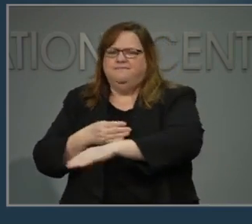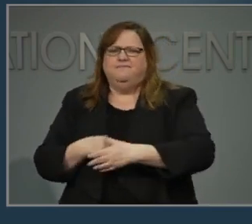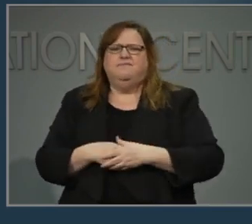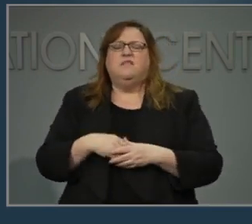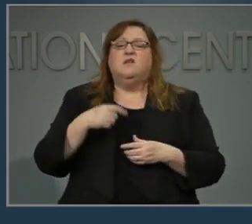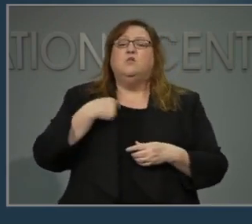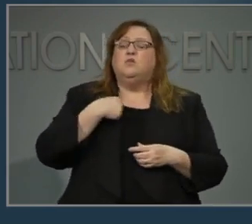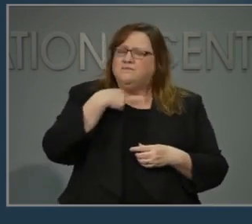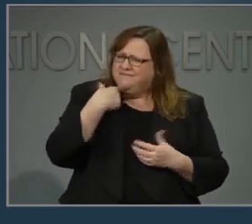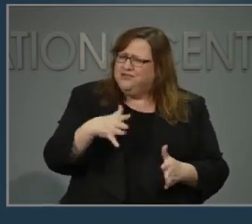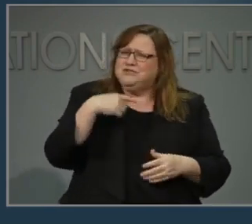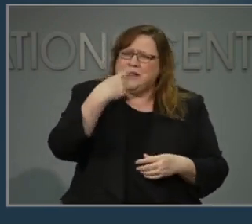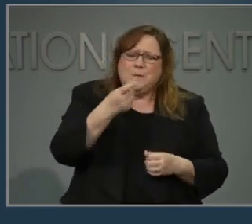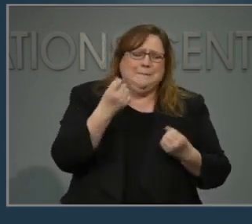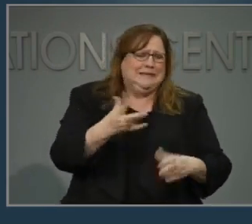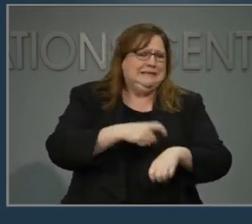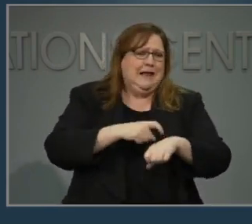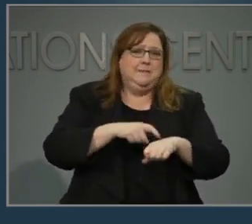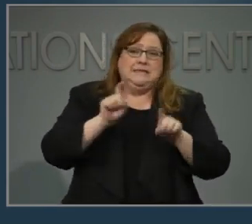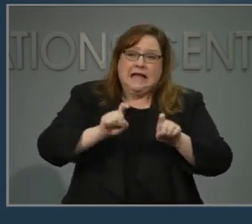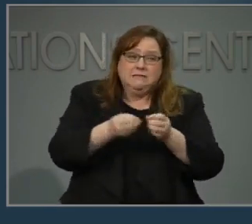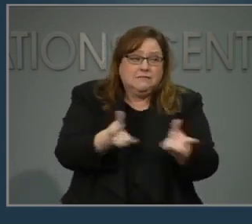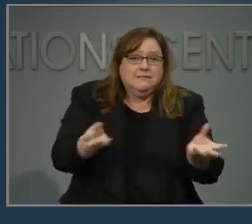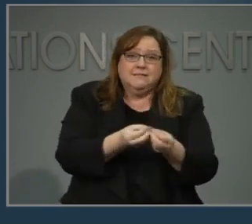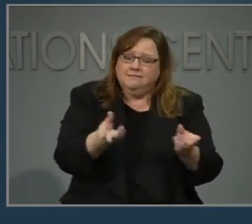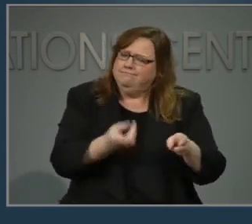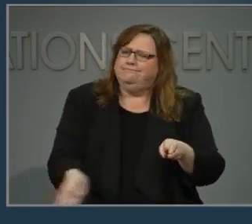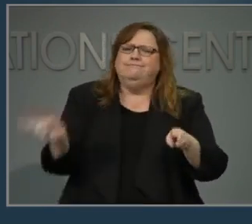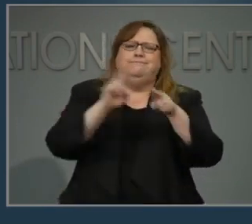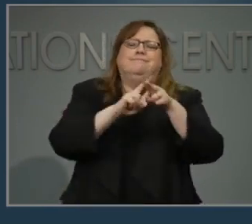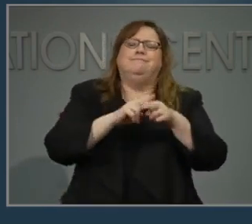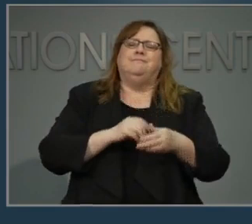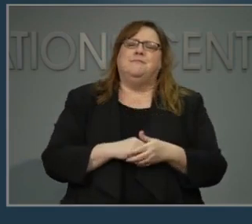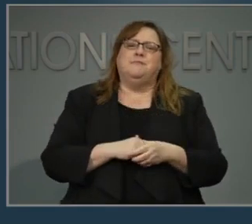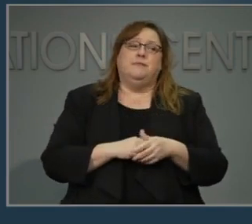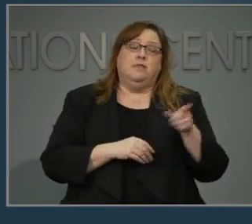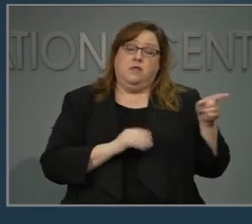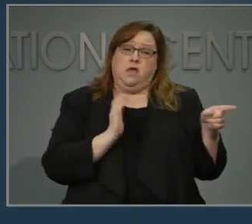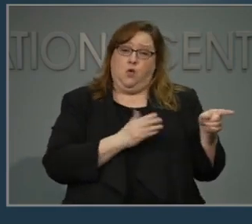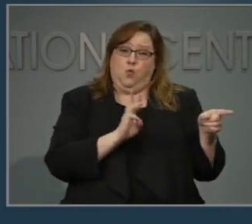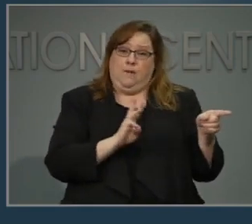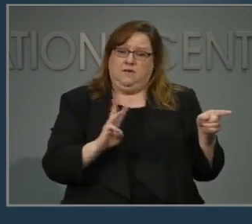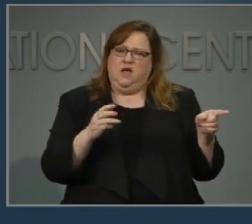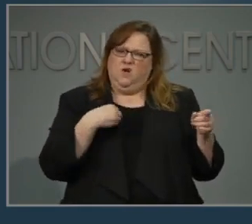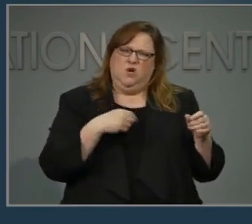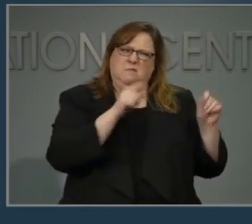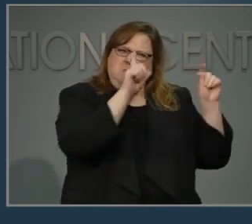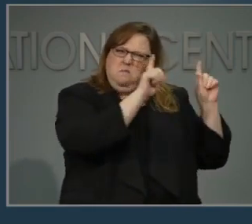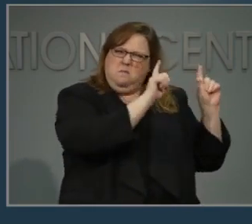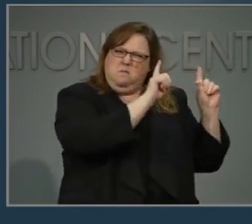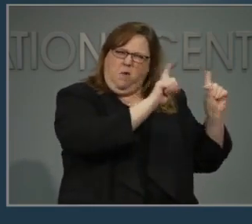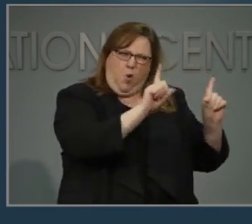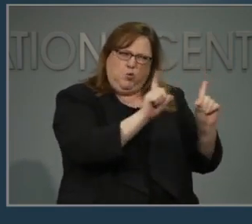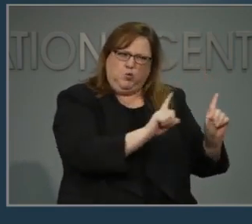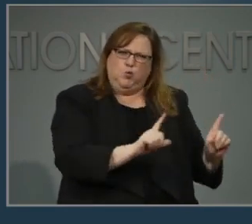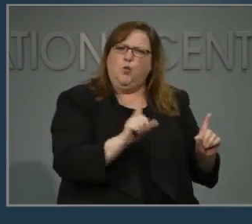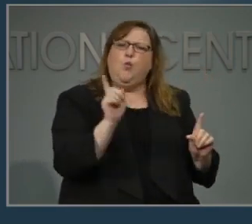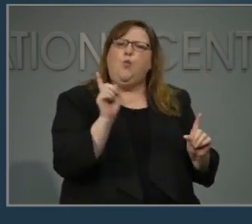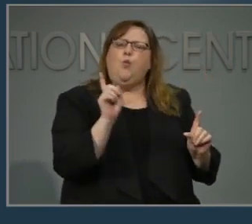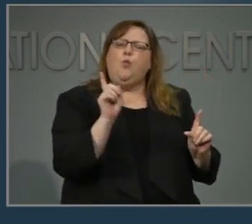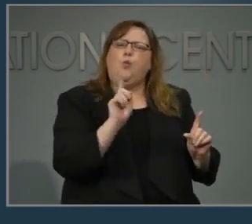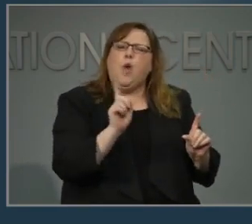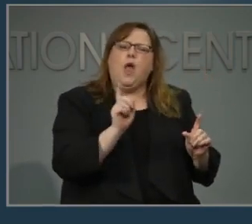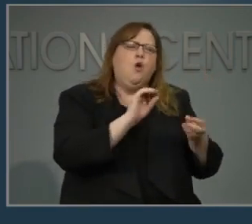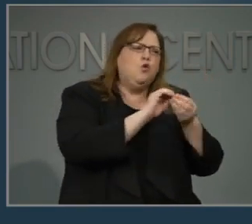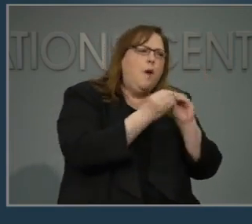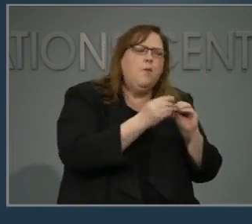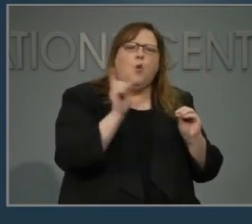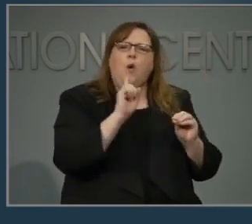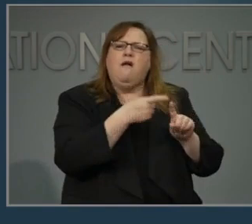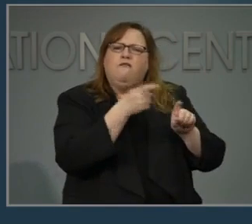WE ARE DOING A LOT MORE TESTING AND WE HAVE POSTED LISTS OF TESTING SITES ON OUR WEBSITE THAT WE WILL BE UPDATING ON AN ONGOING BASIS.